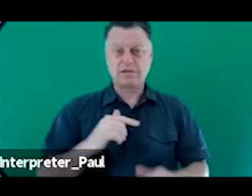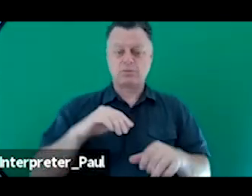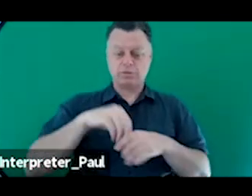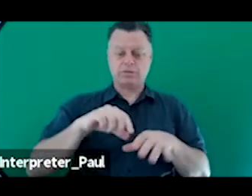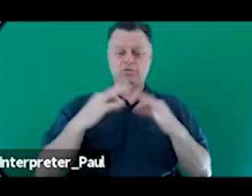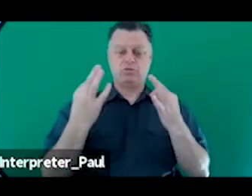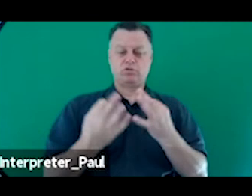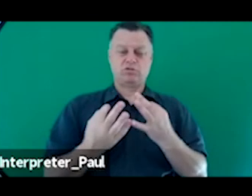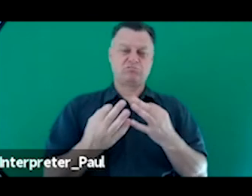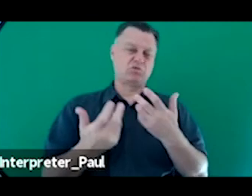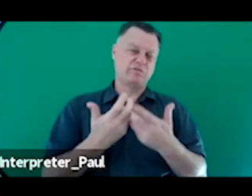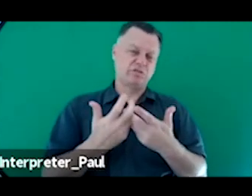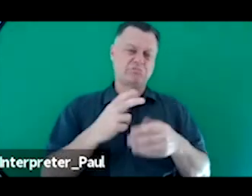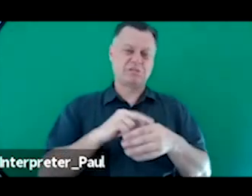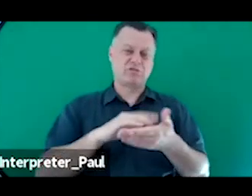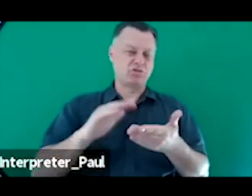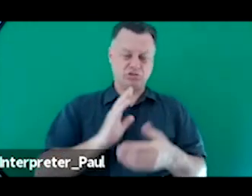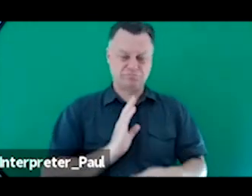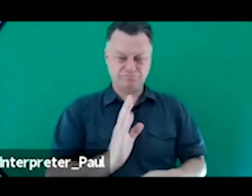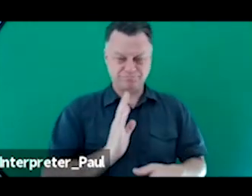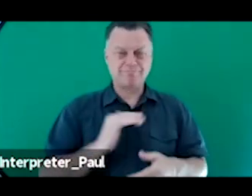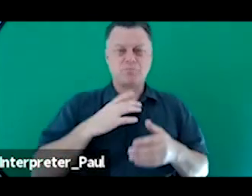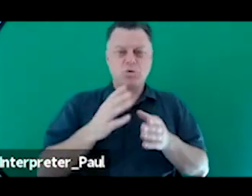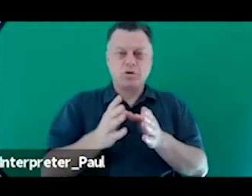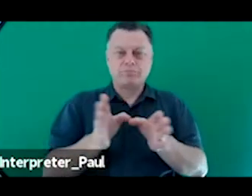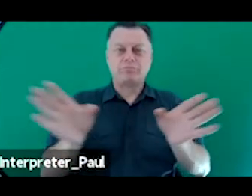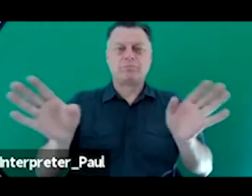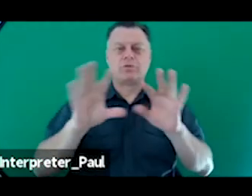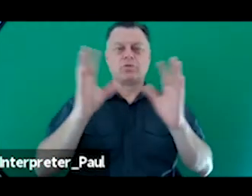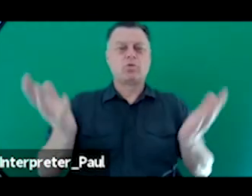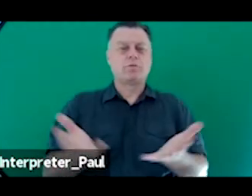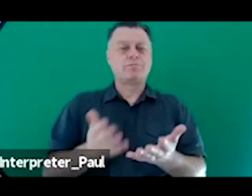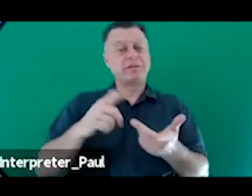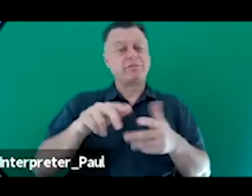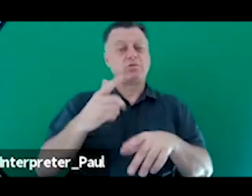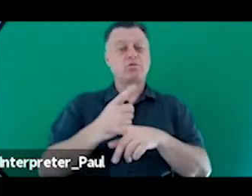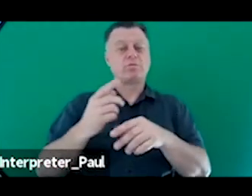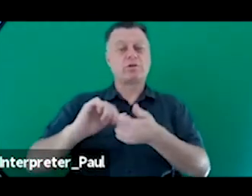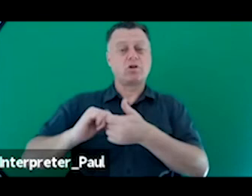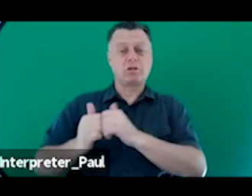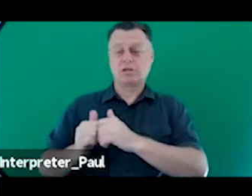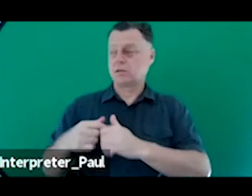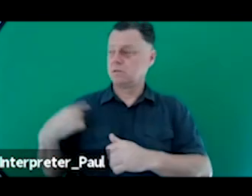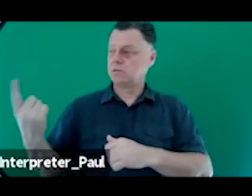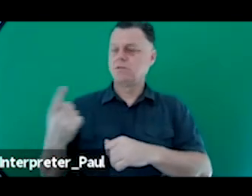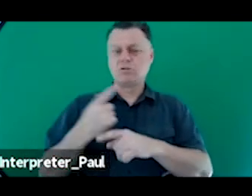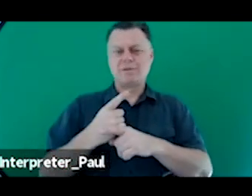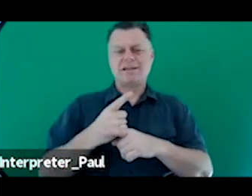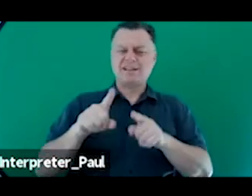when you are talking with your colleagues, you can go beyond even individual inclusion plans. And on